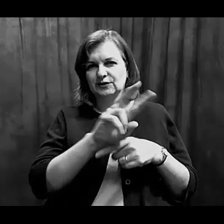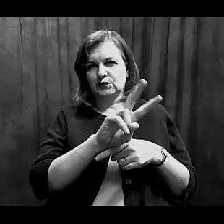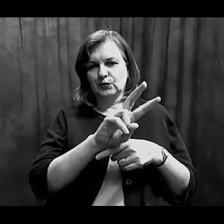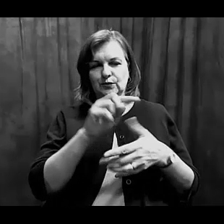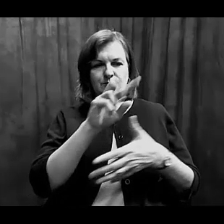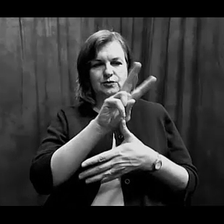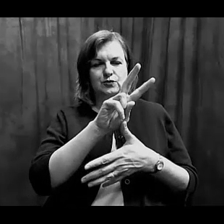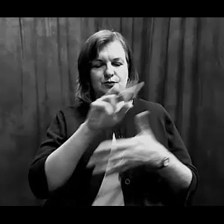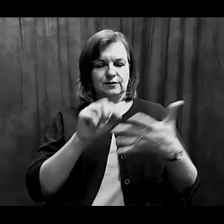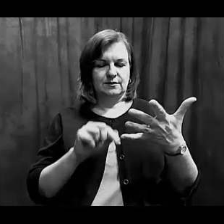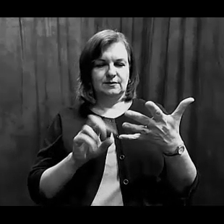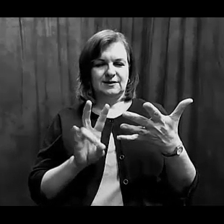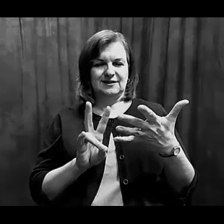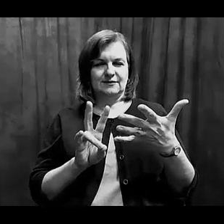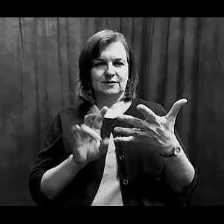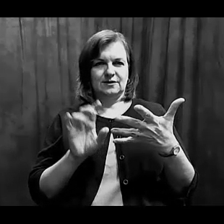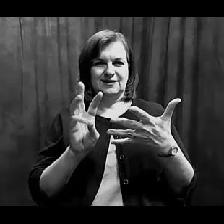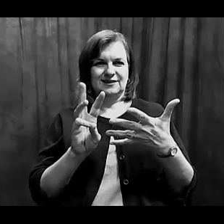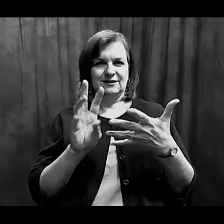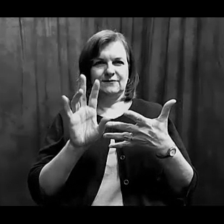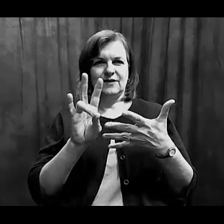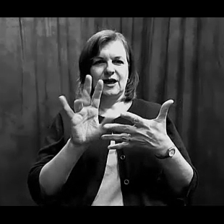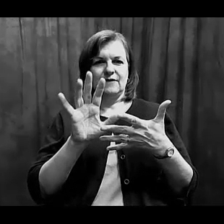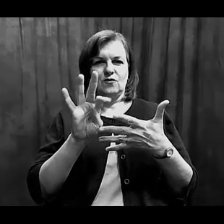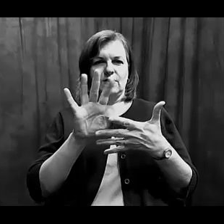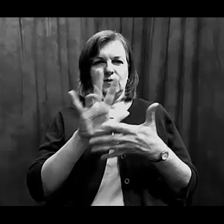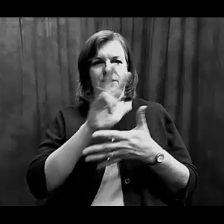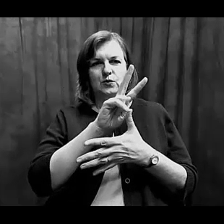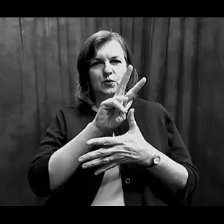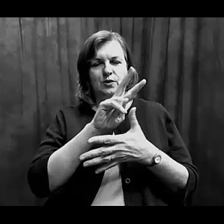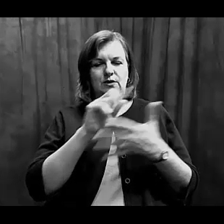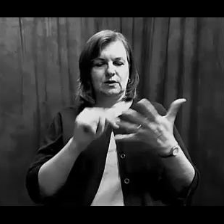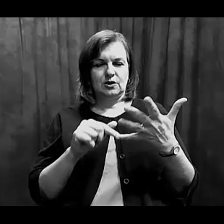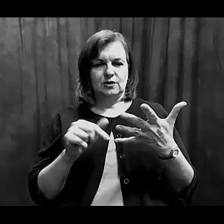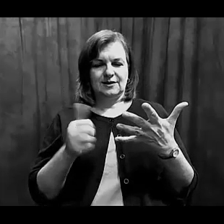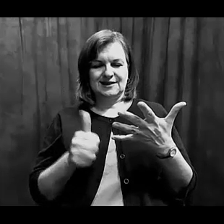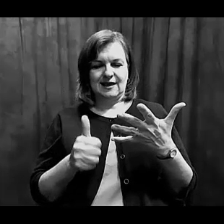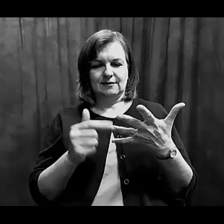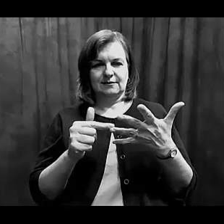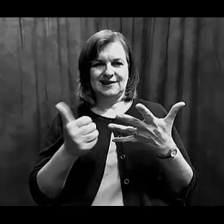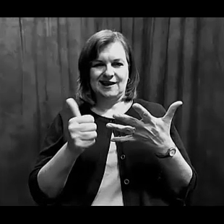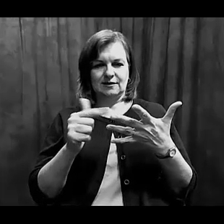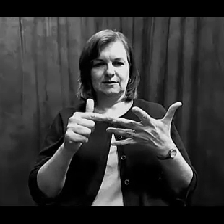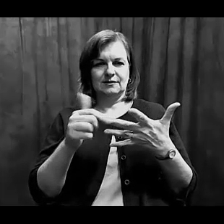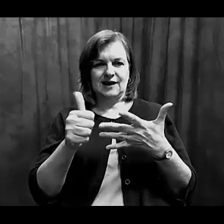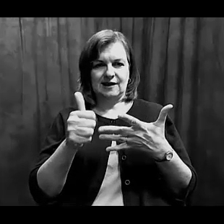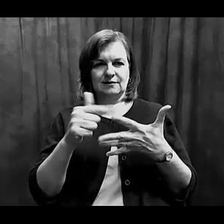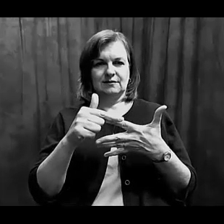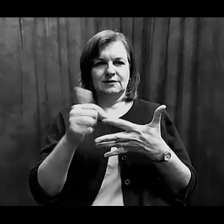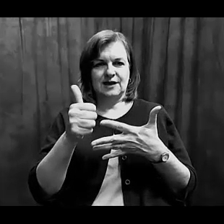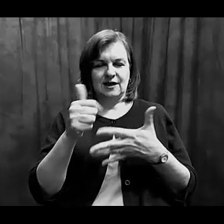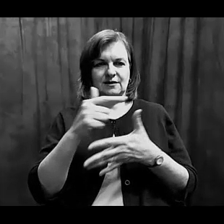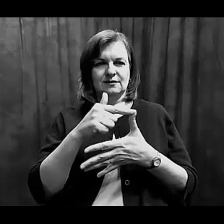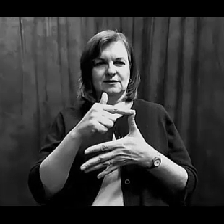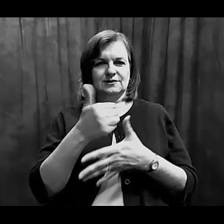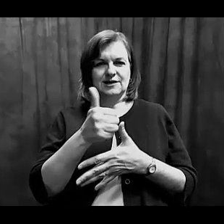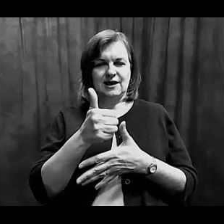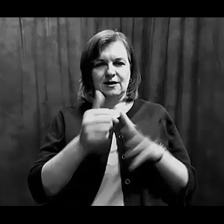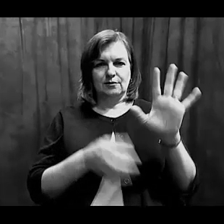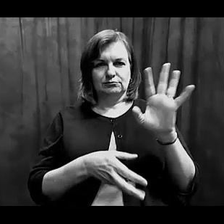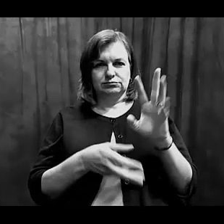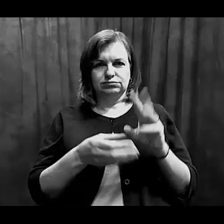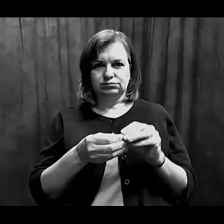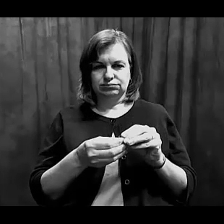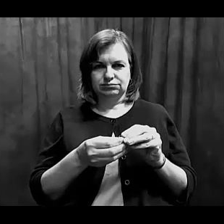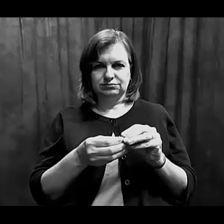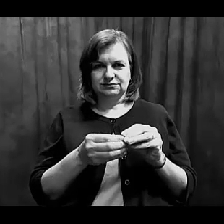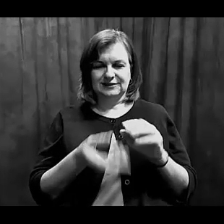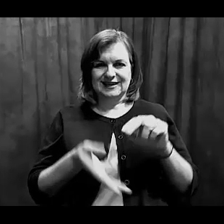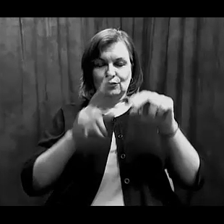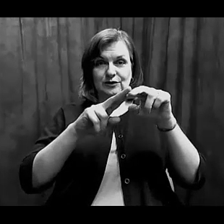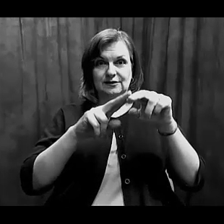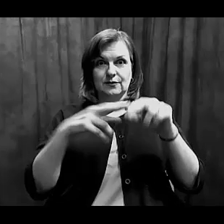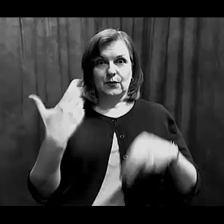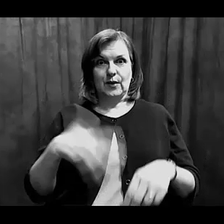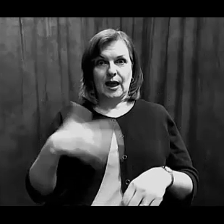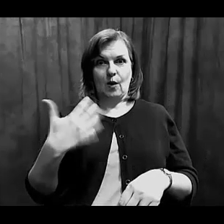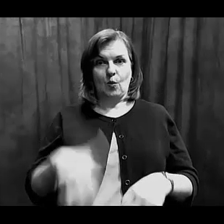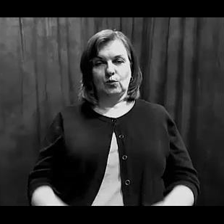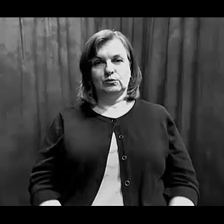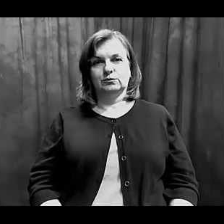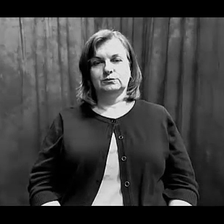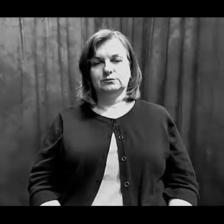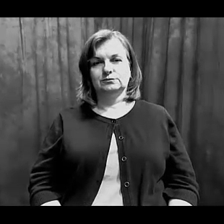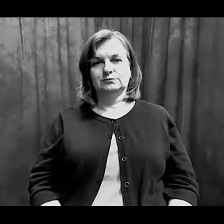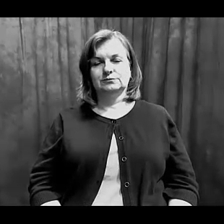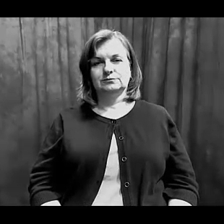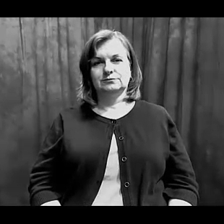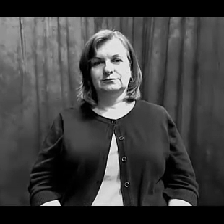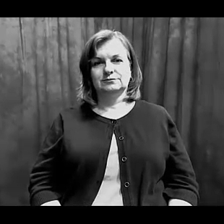lemon juice at 2 so 7 to 6, 5, 4, 3, 2, you have 10 x 10 x 10 x 10 x 10